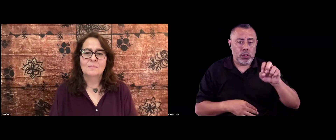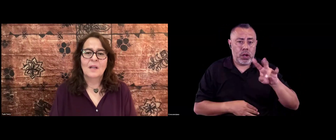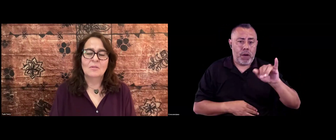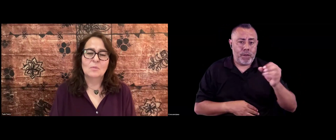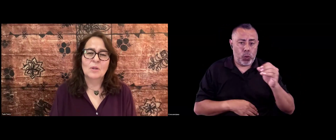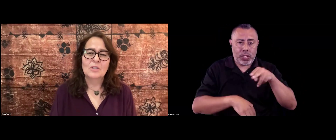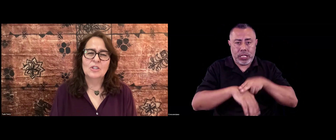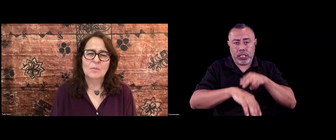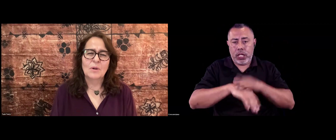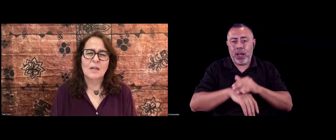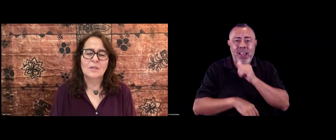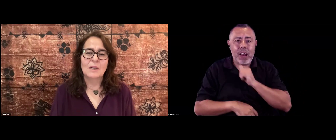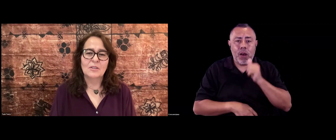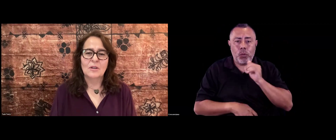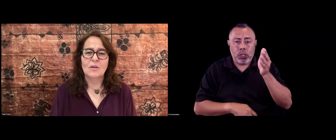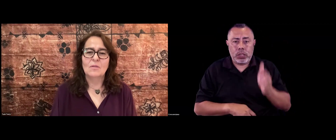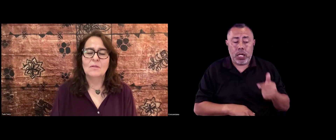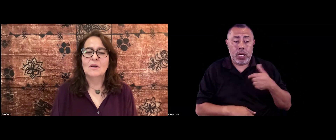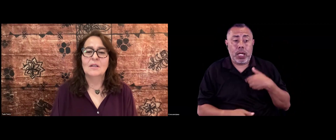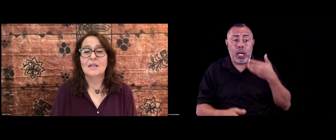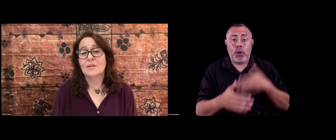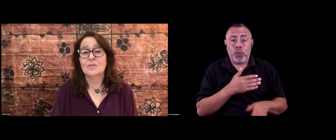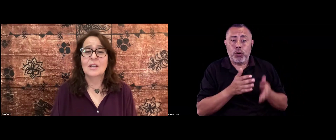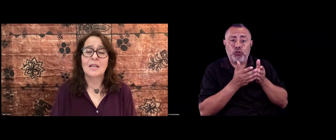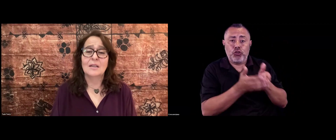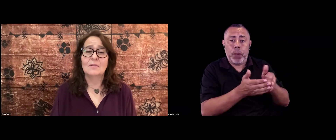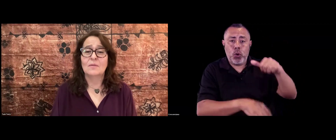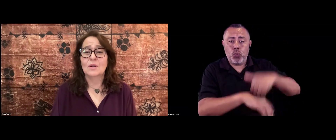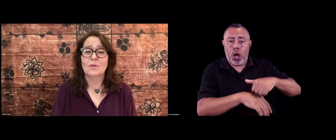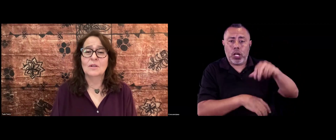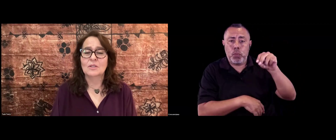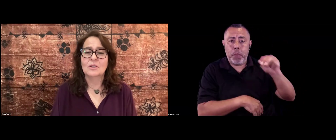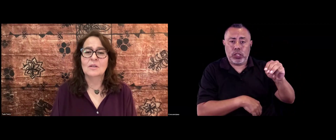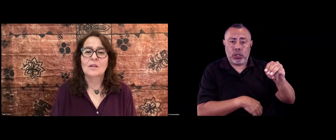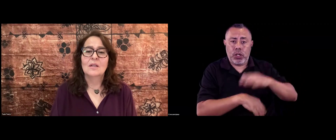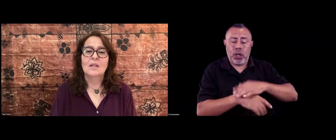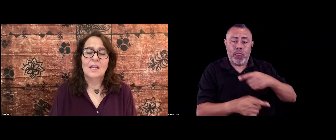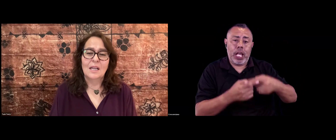I was born in Shiprock, New Mexico on the other side of the 4 Corners.